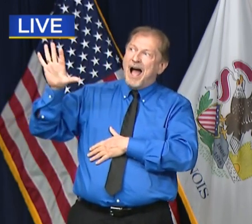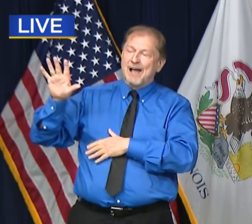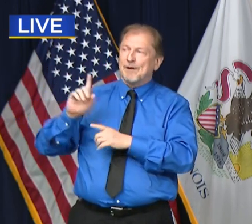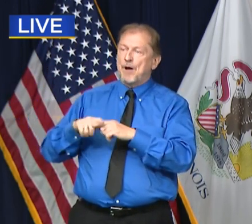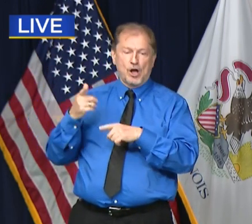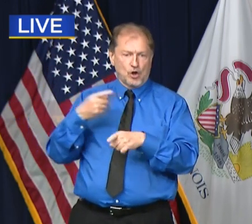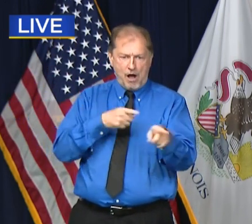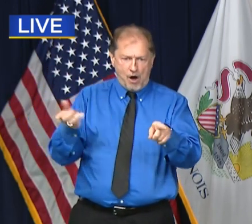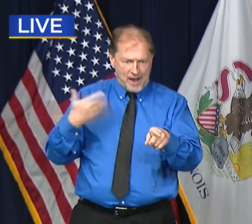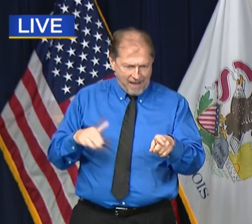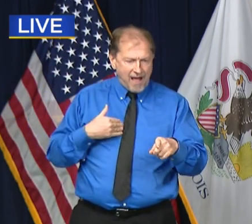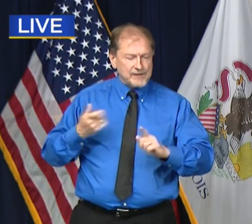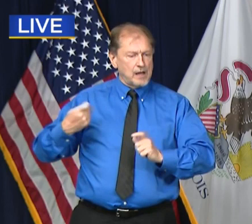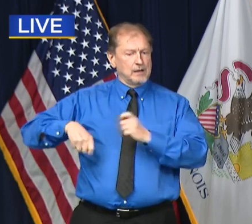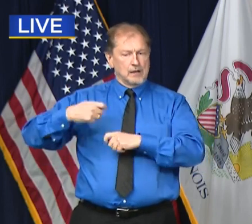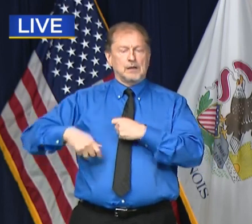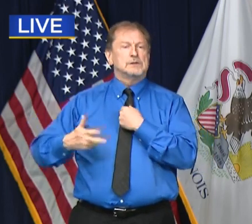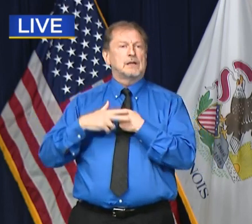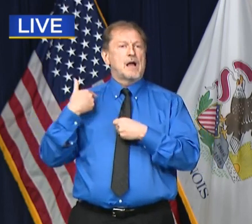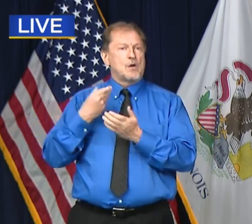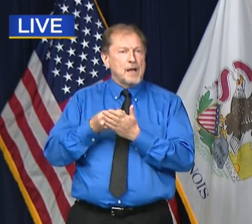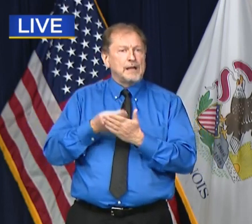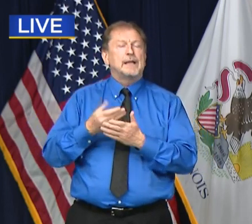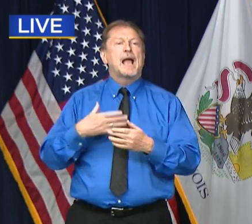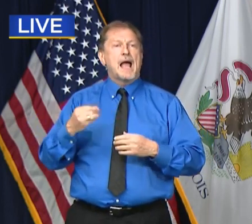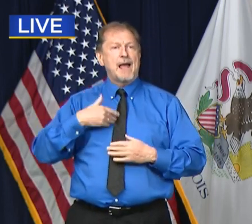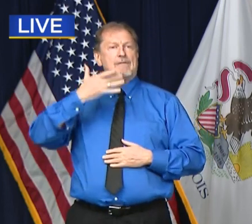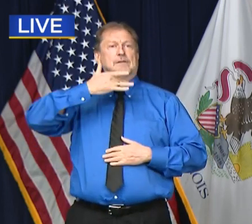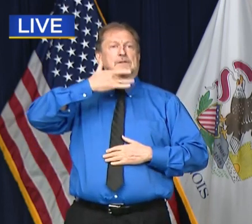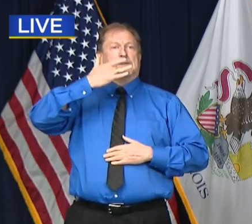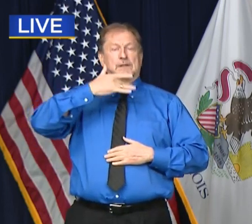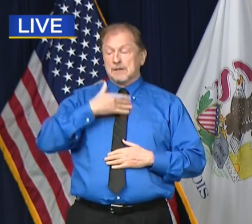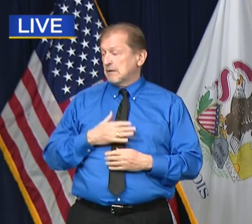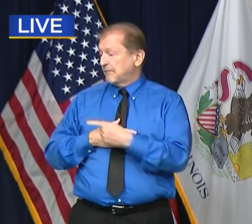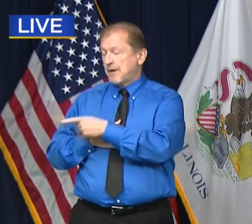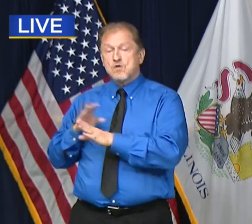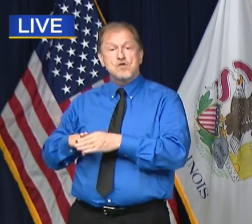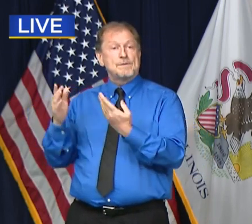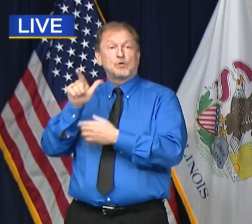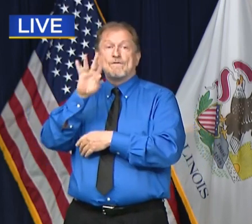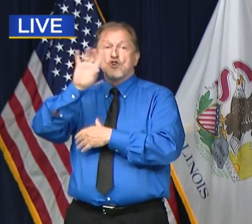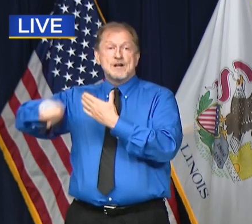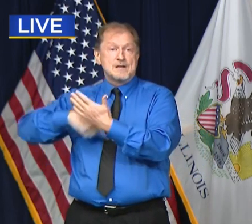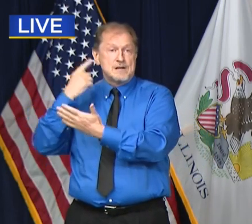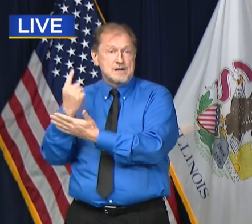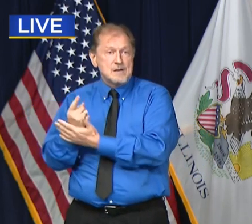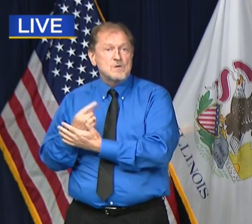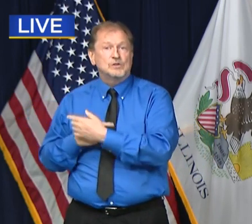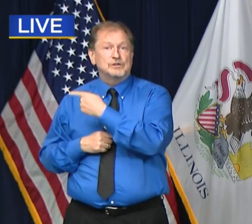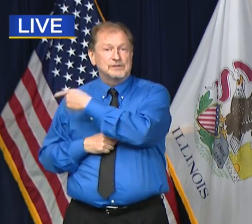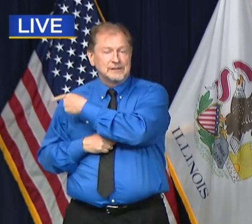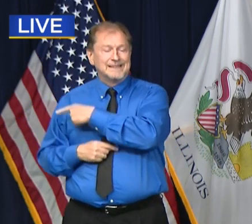PPE AS WE ARE ACQUIRING IT ABROAD. I IMA IS READY TO ASSIST WITH THE SIGNING PROCESS FOR YOUR